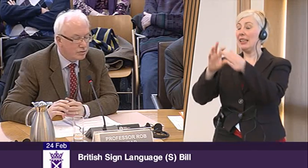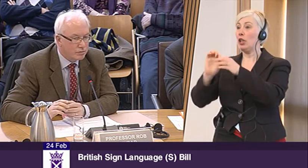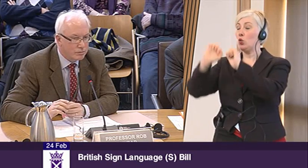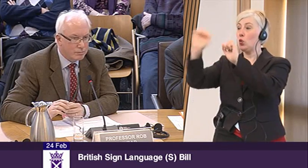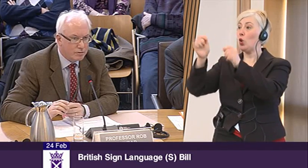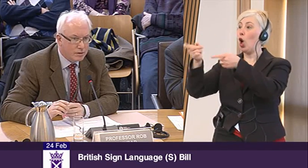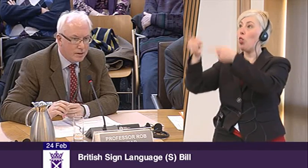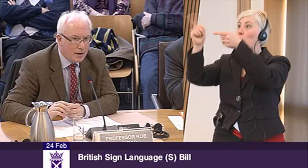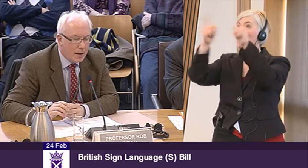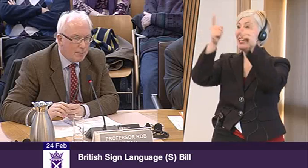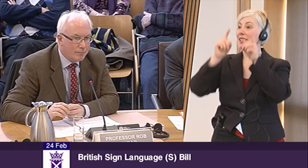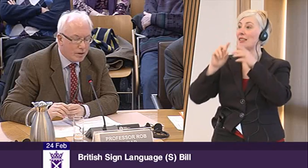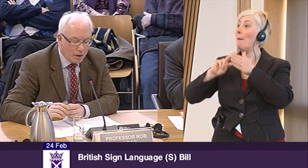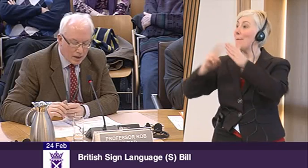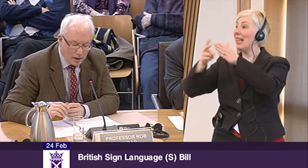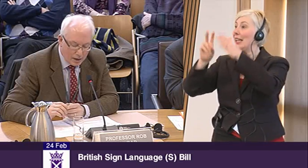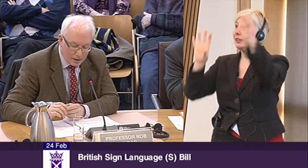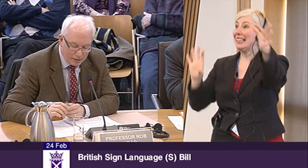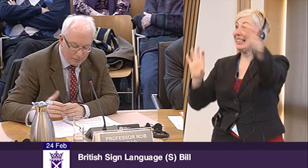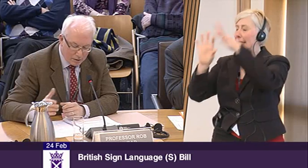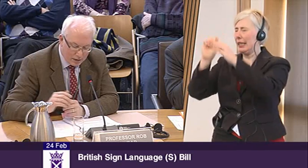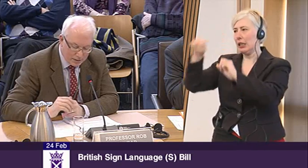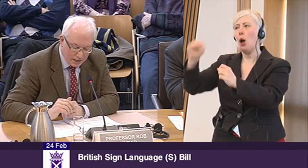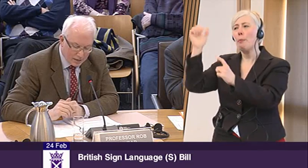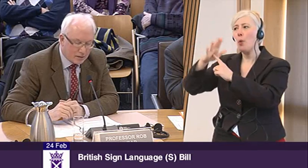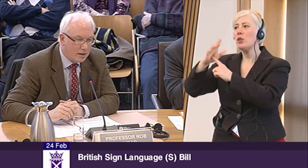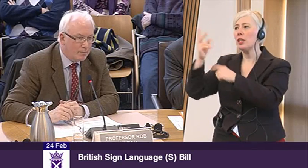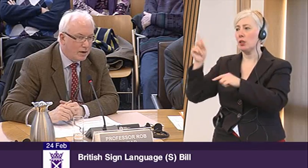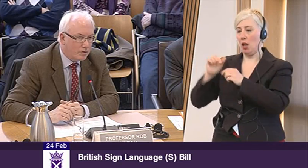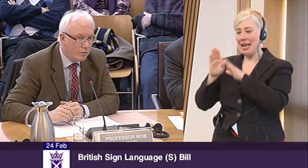and that link is very important, too.